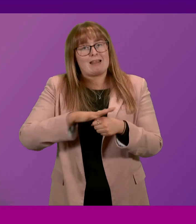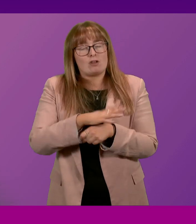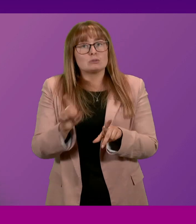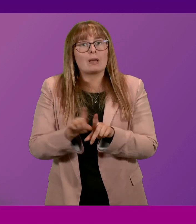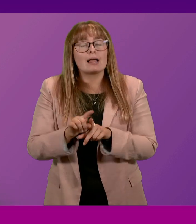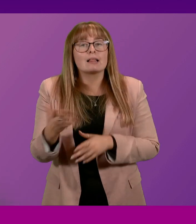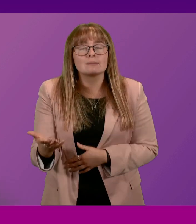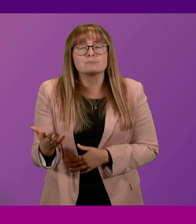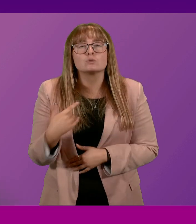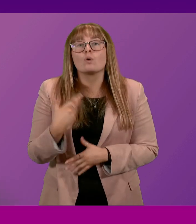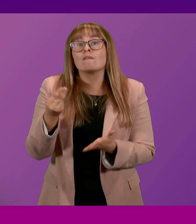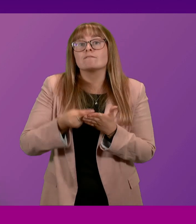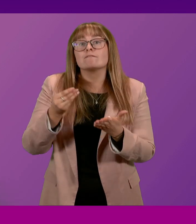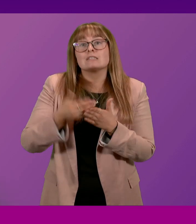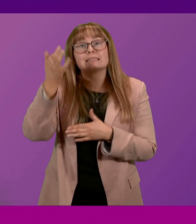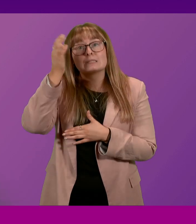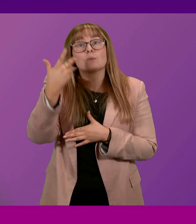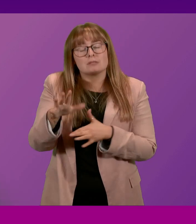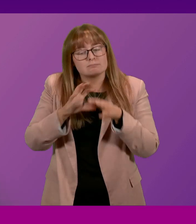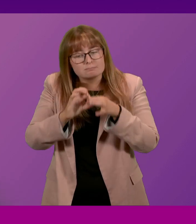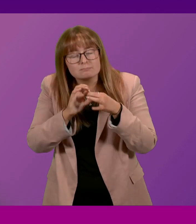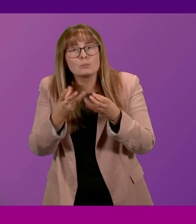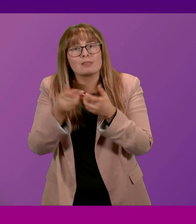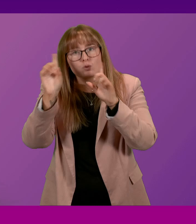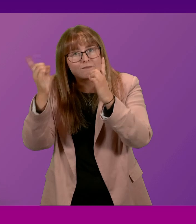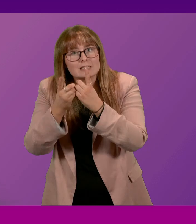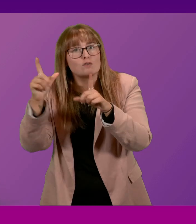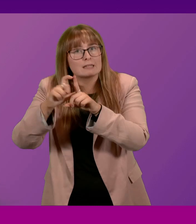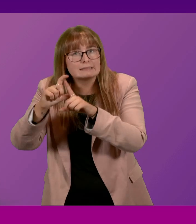The Scottish Funding Council has been engaging with the University of Dundee, as has the higher